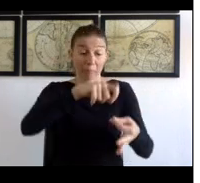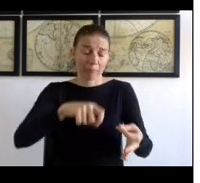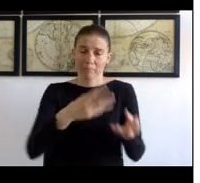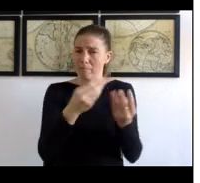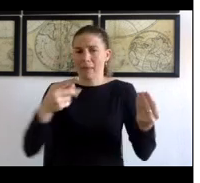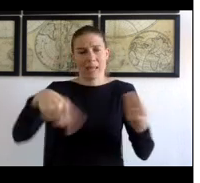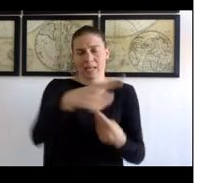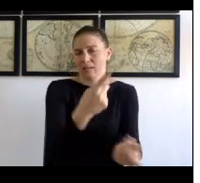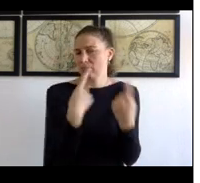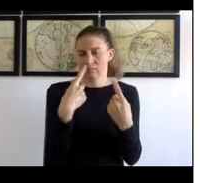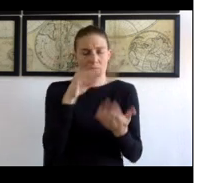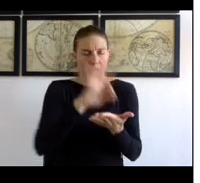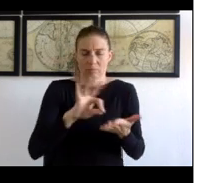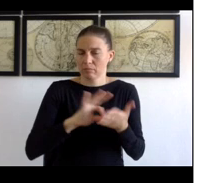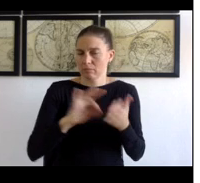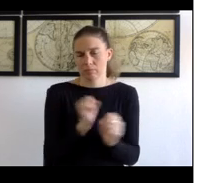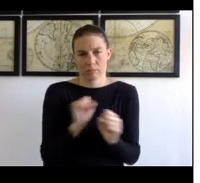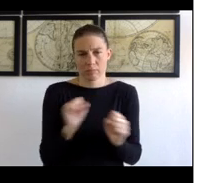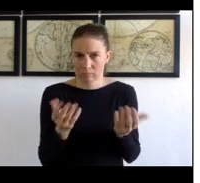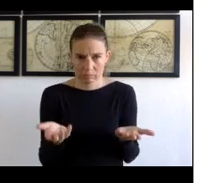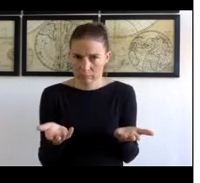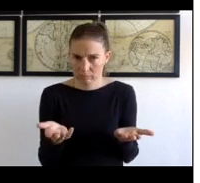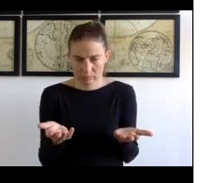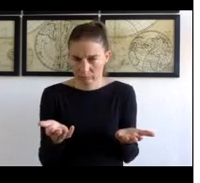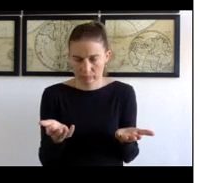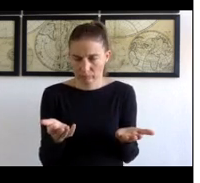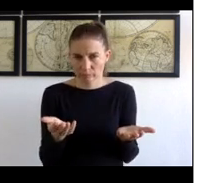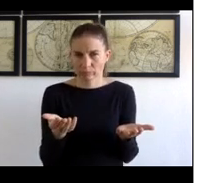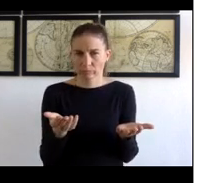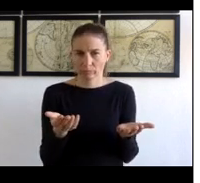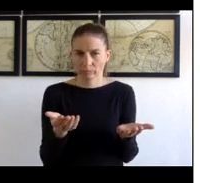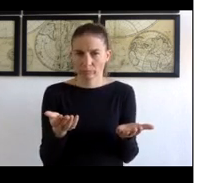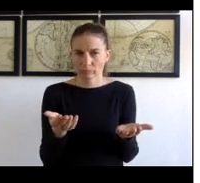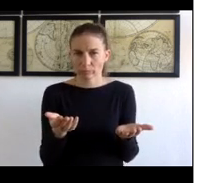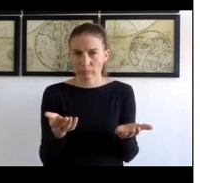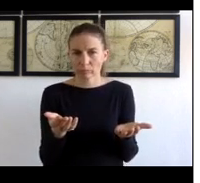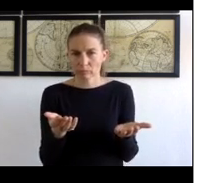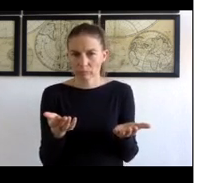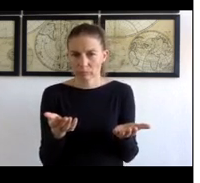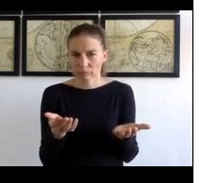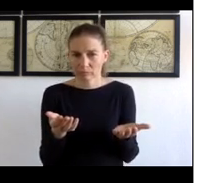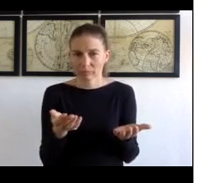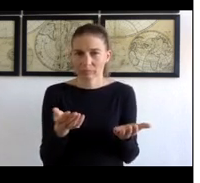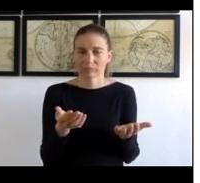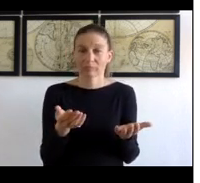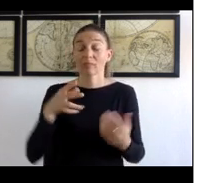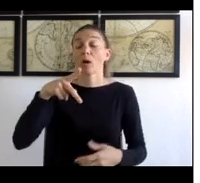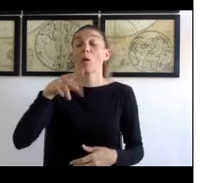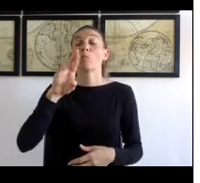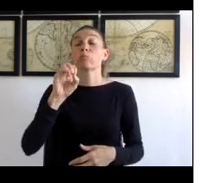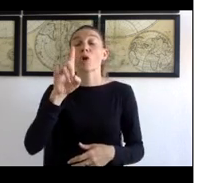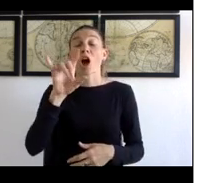And up to 30% of the respondents are proxy respondents